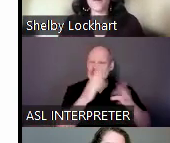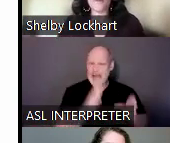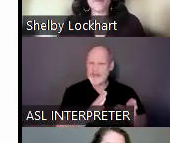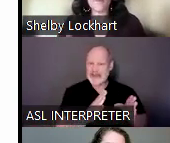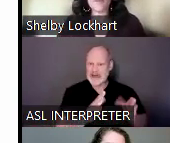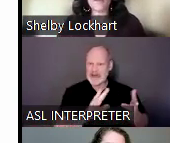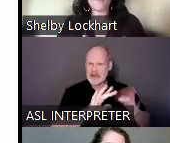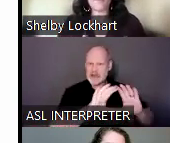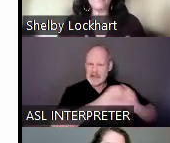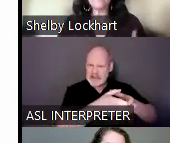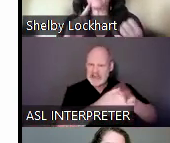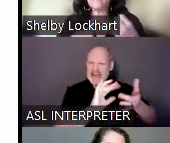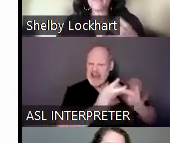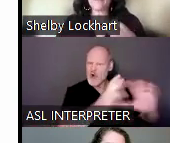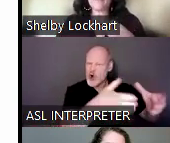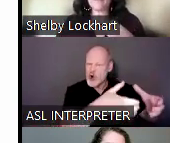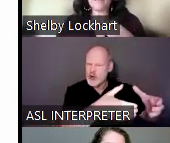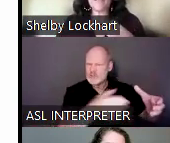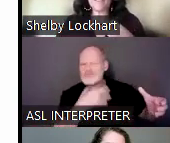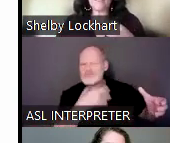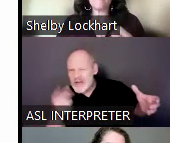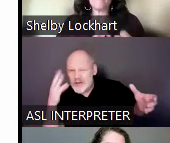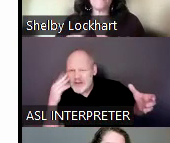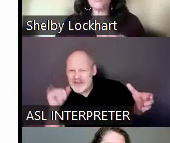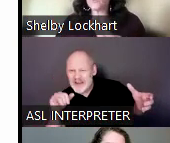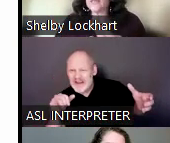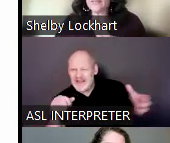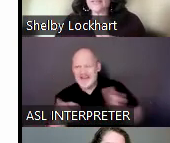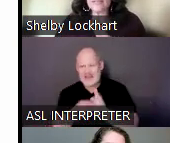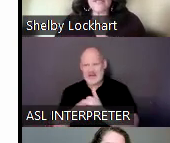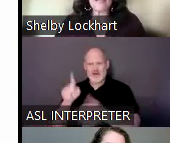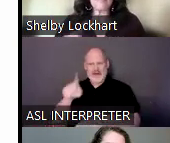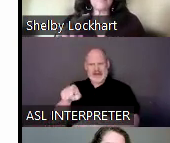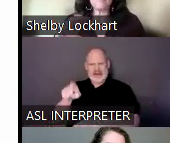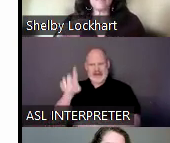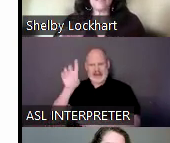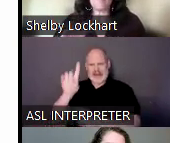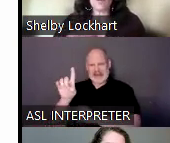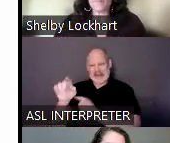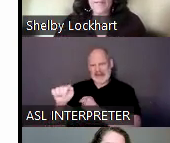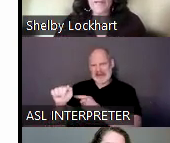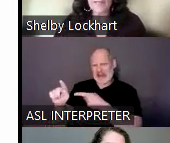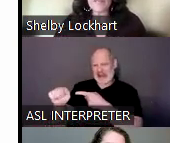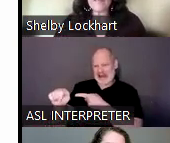all have experienced this, but getting access to data, visualizing data, comprehending the